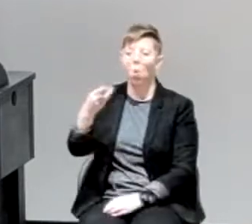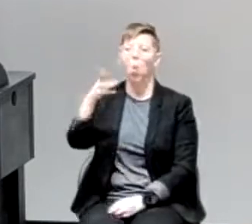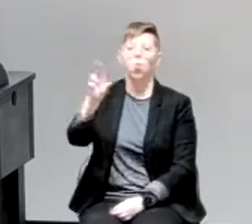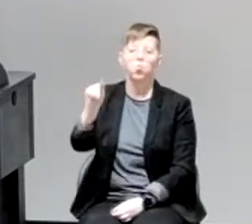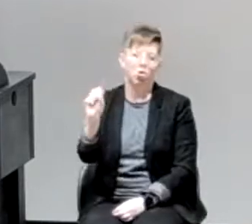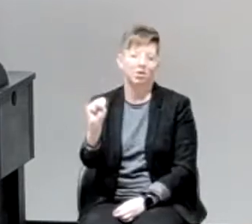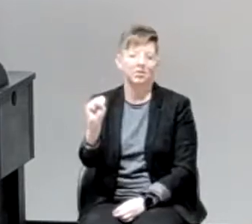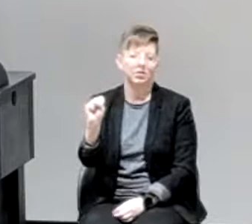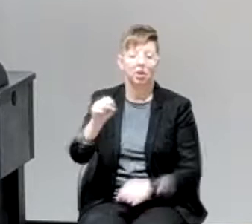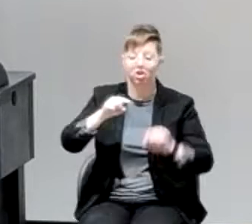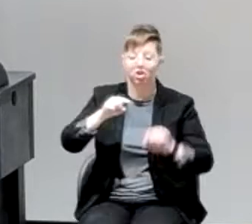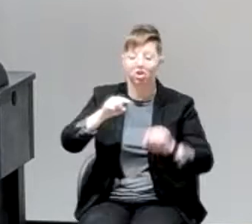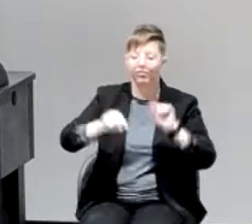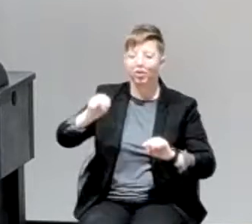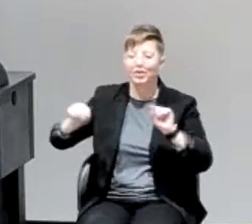Not on your watch that didn't happy.